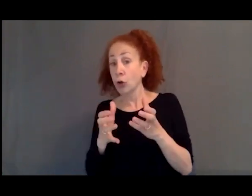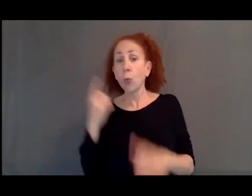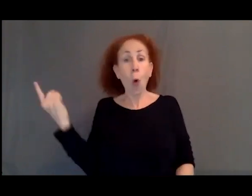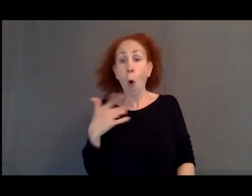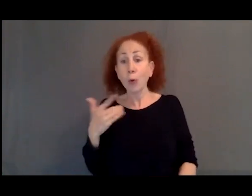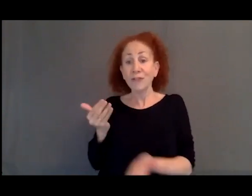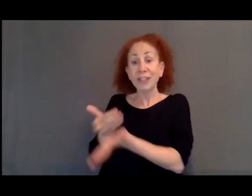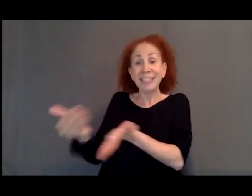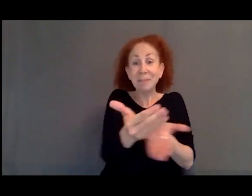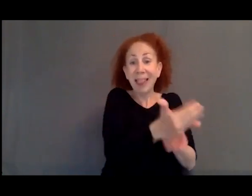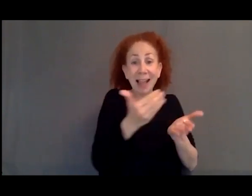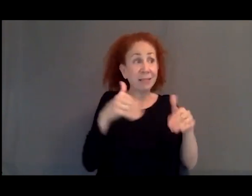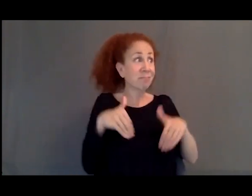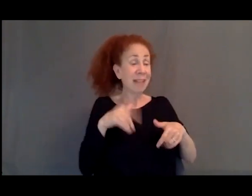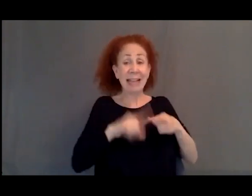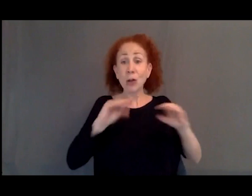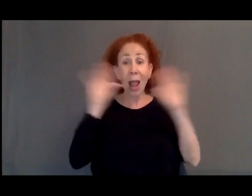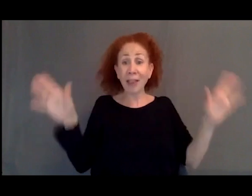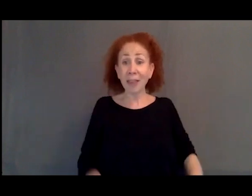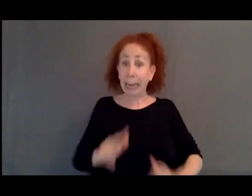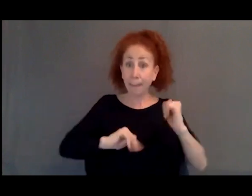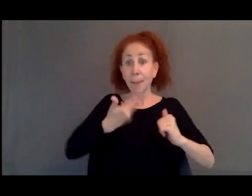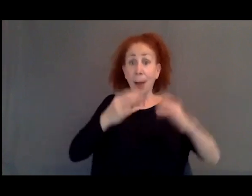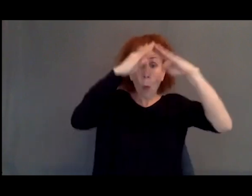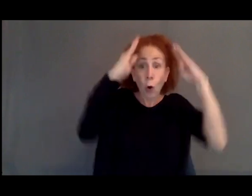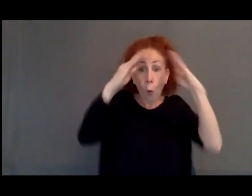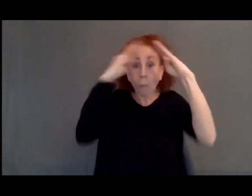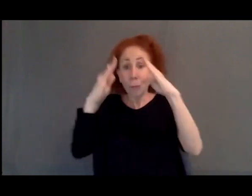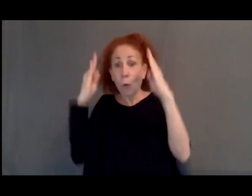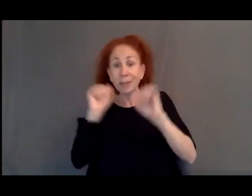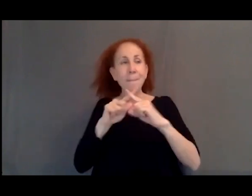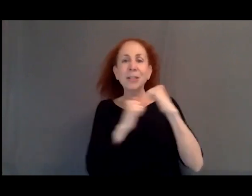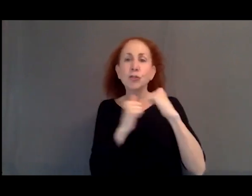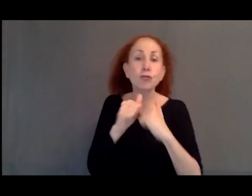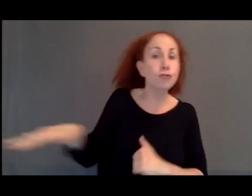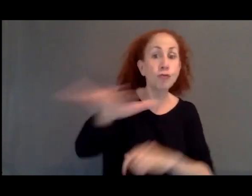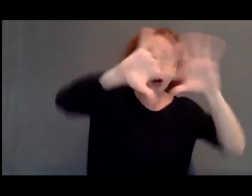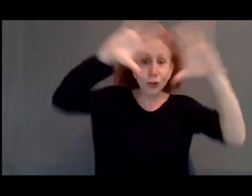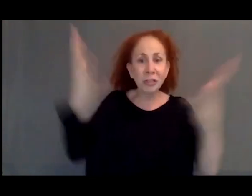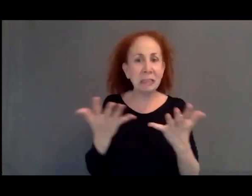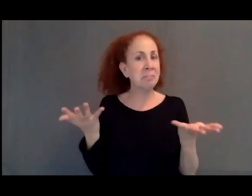and there's nothing they can do about it. They can build their own individual homes and feel comfortable there. But structurally, so-called minorities